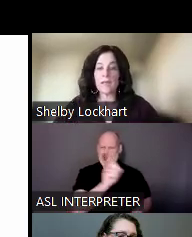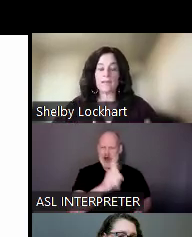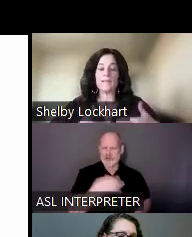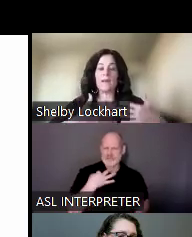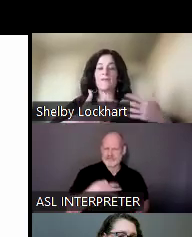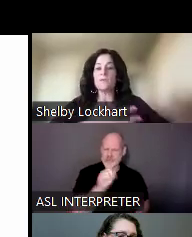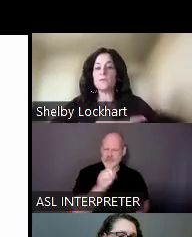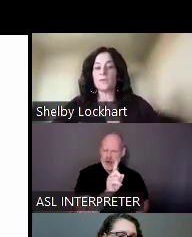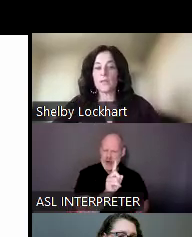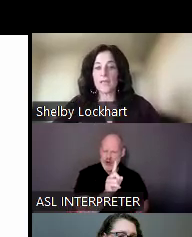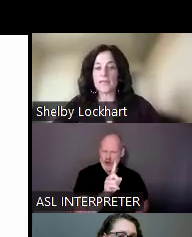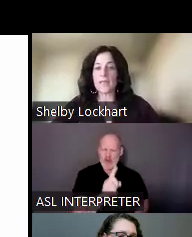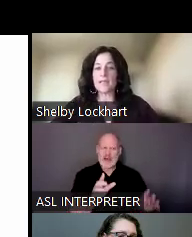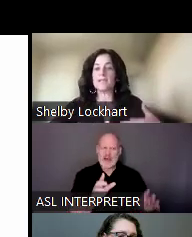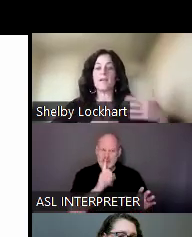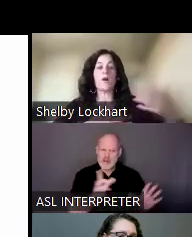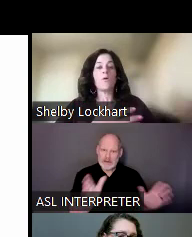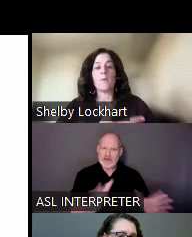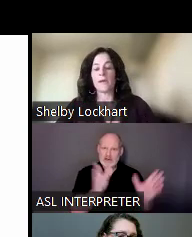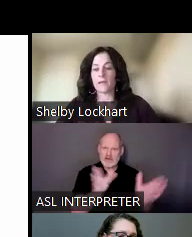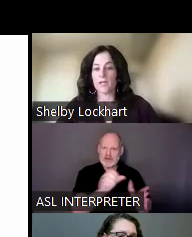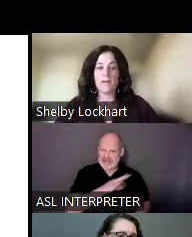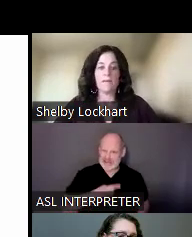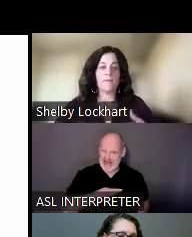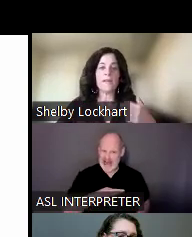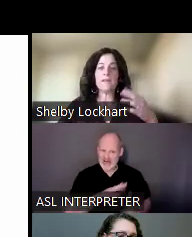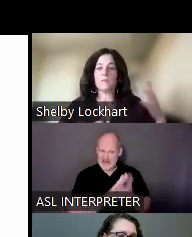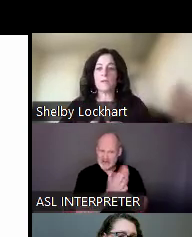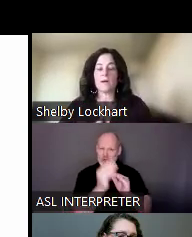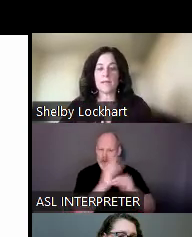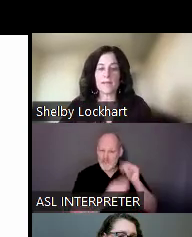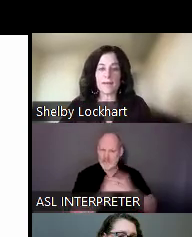get the staff used to looking at data and saying oh my gosh Fridays we are knocking it out of the